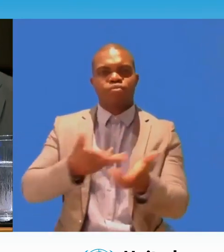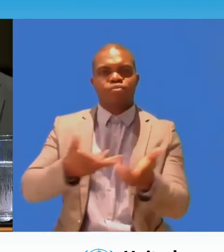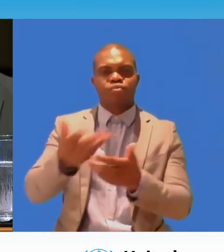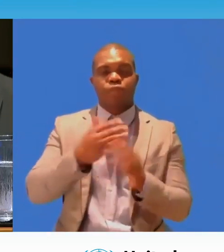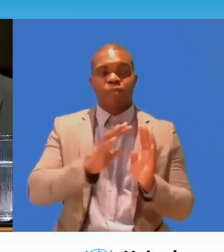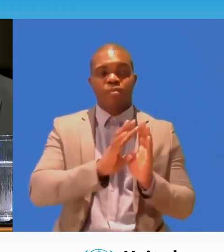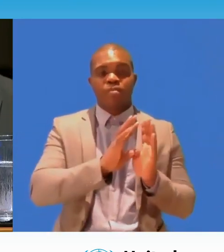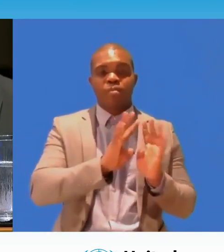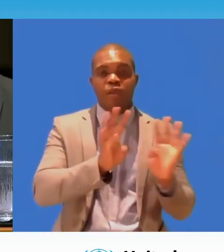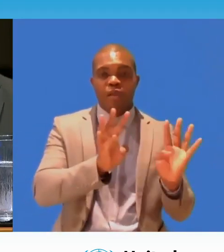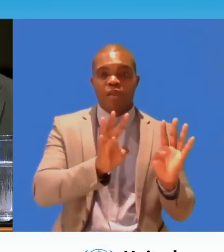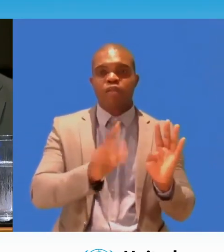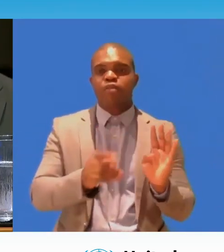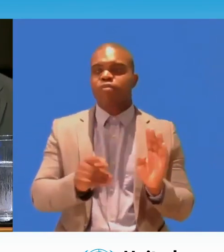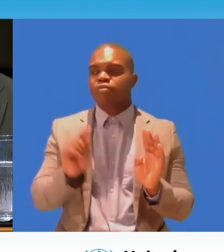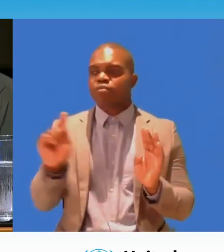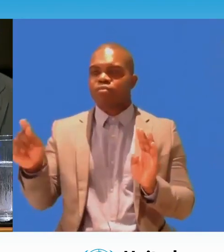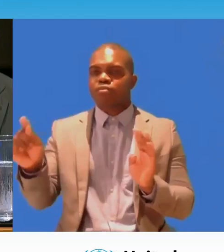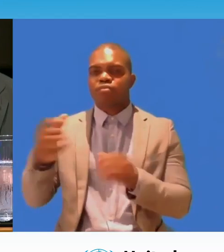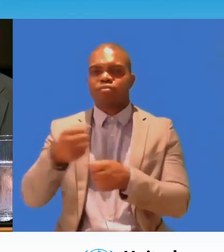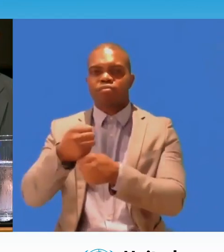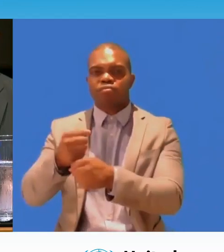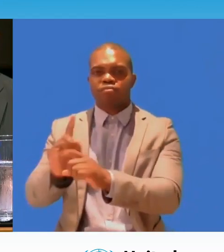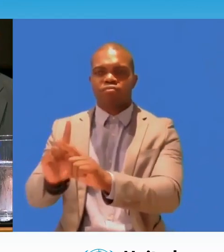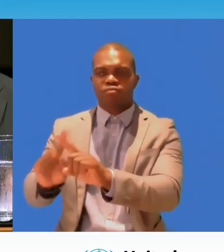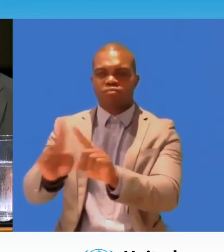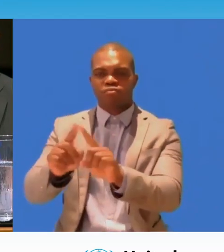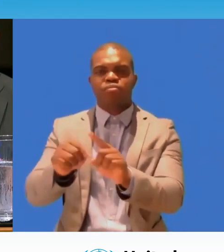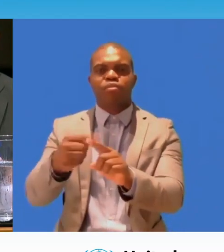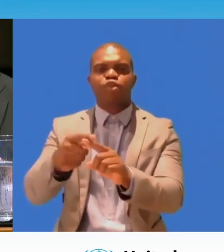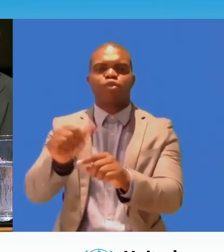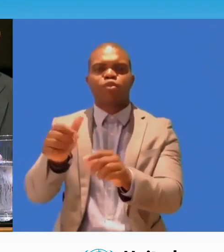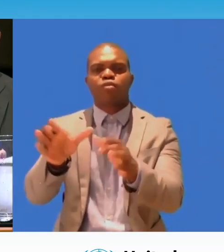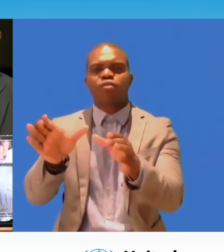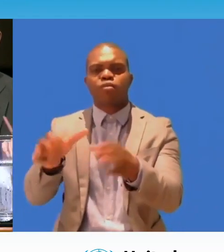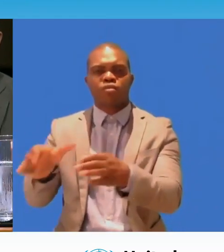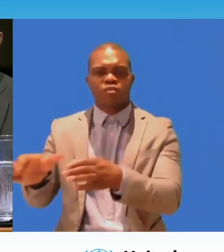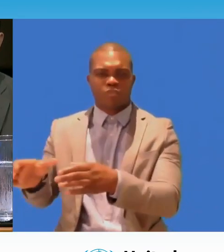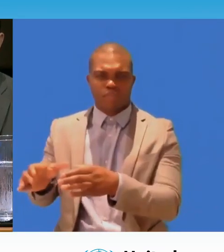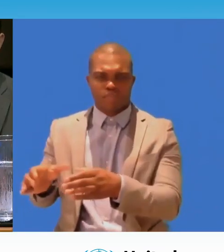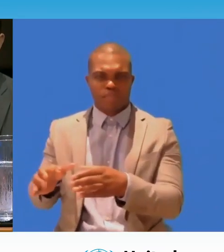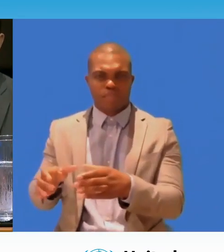the following segment offers the opportunity for delegations and other stakeholders to request the